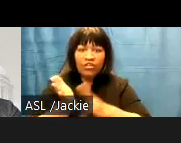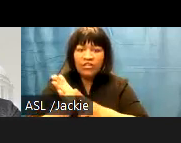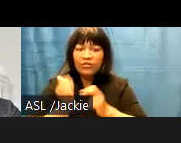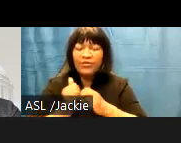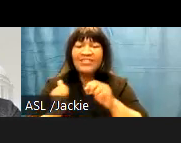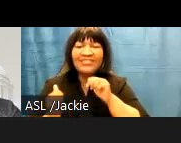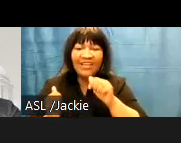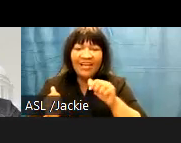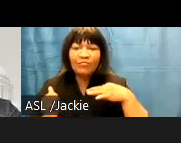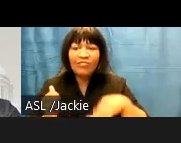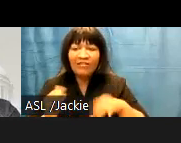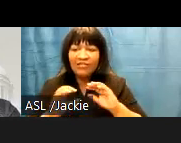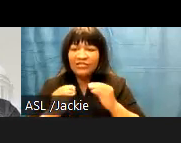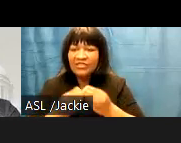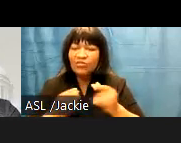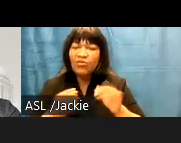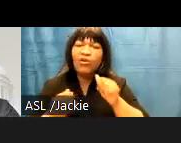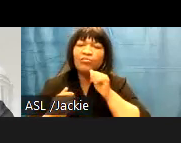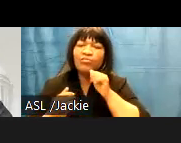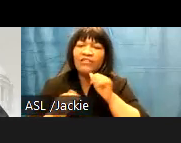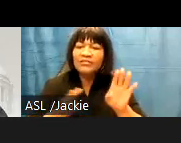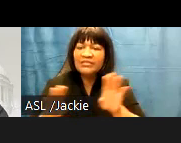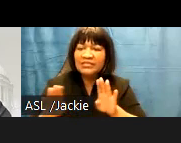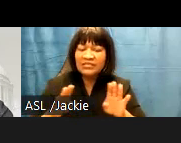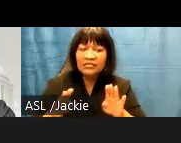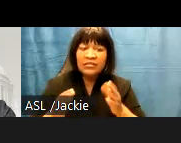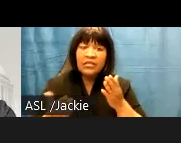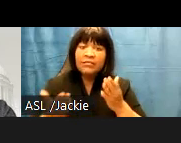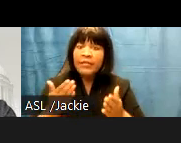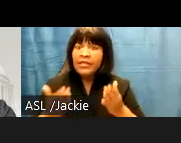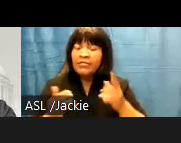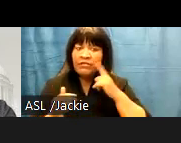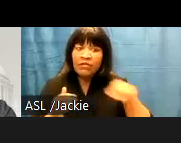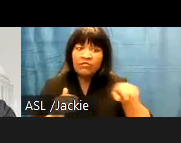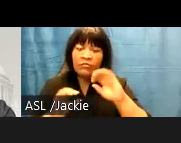community organizations or private businesses. This may be for organizations or businesses